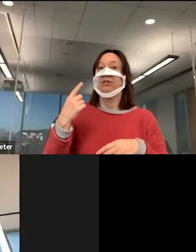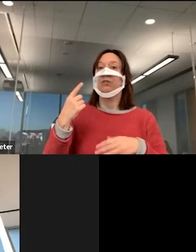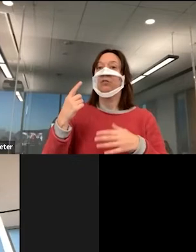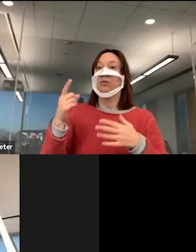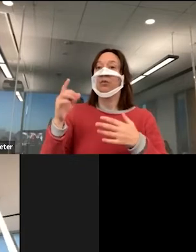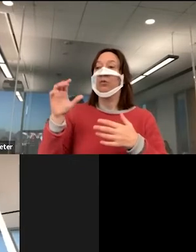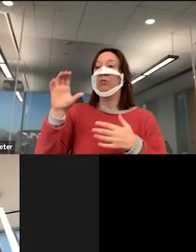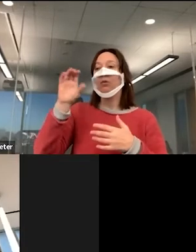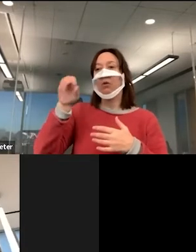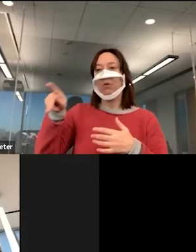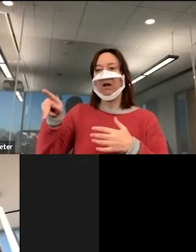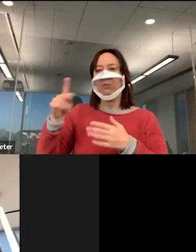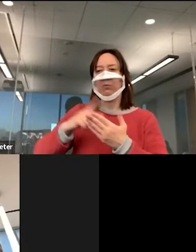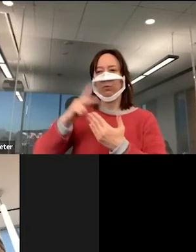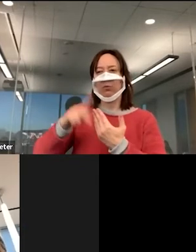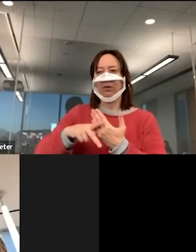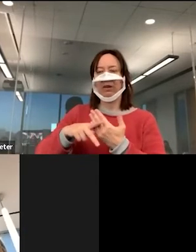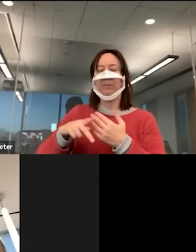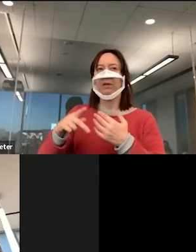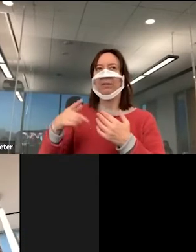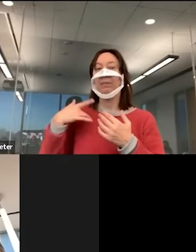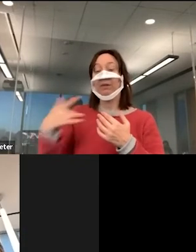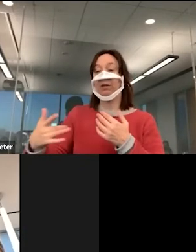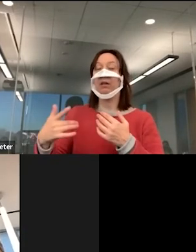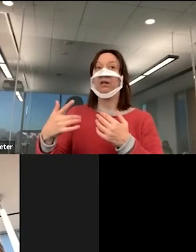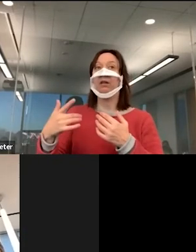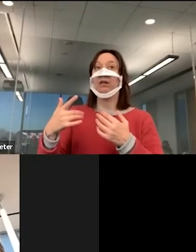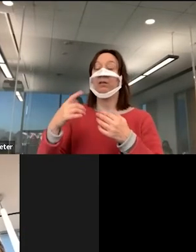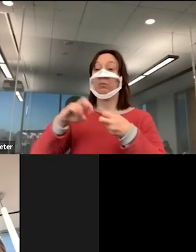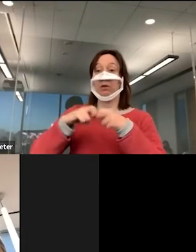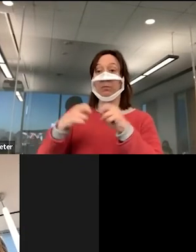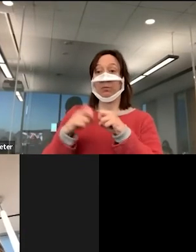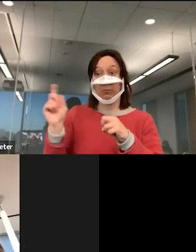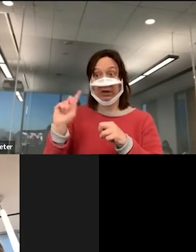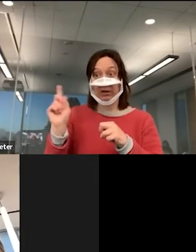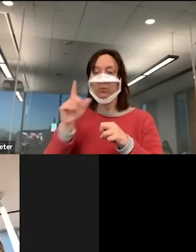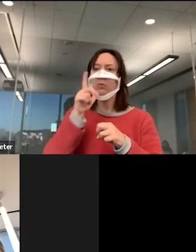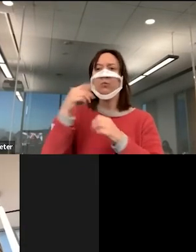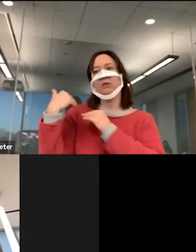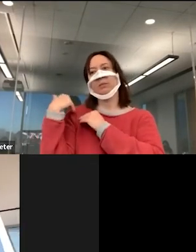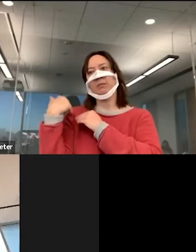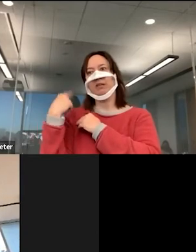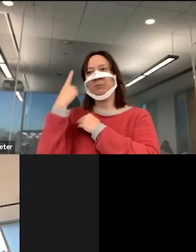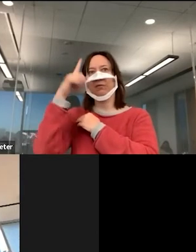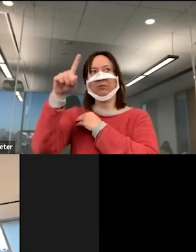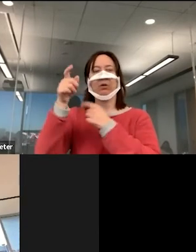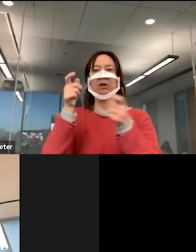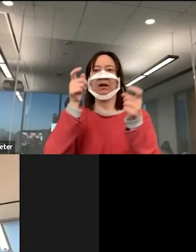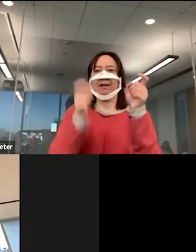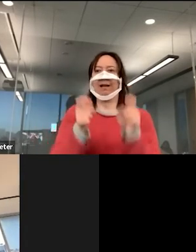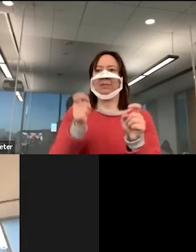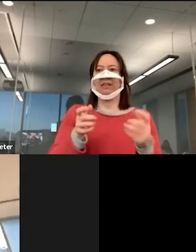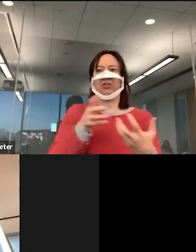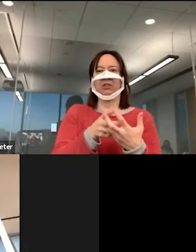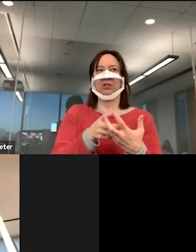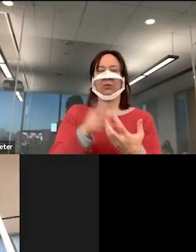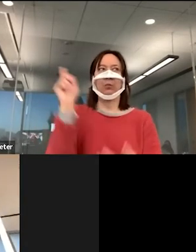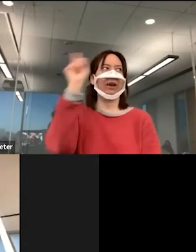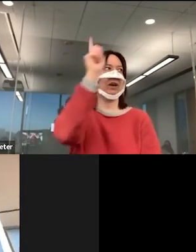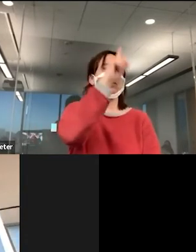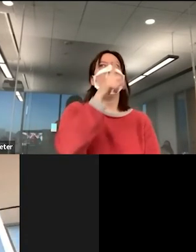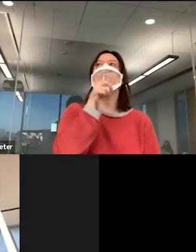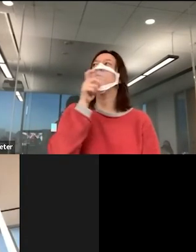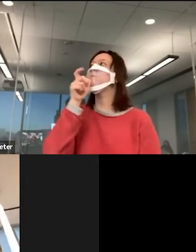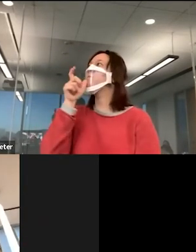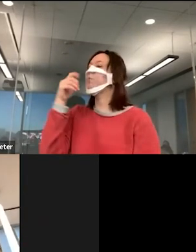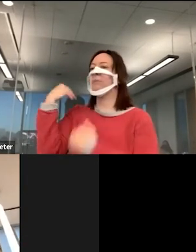who's responsible for the accommodation and that's where i've seen arguments occur that the employers